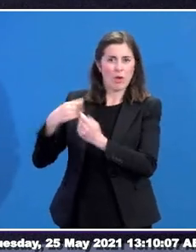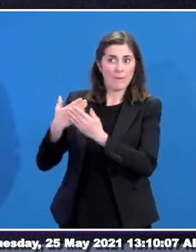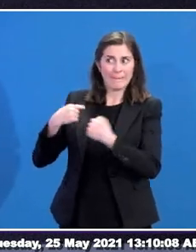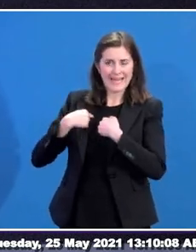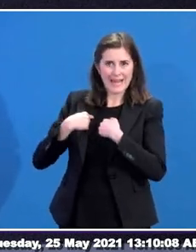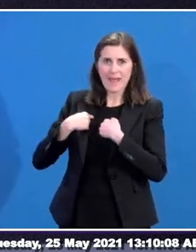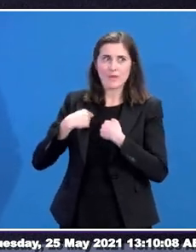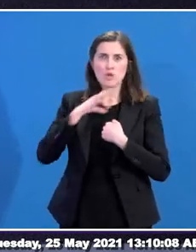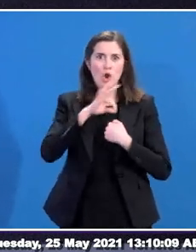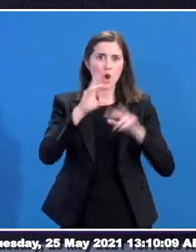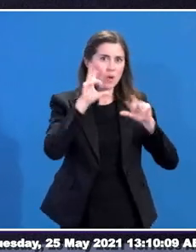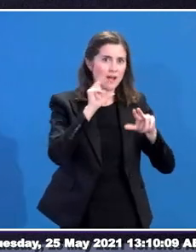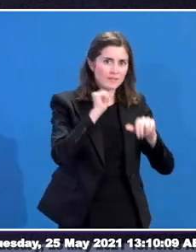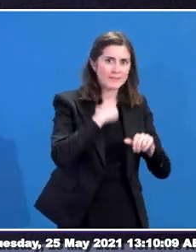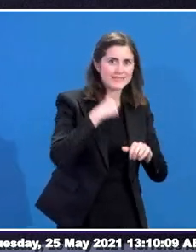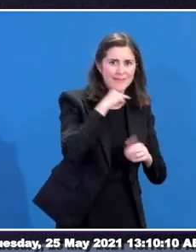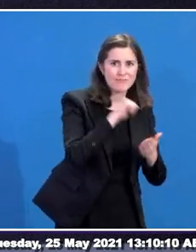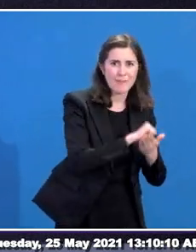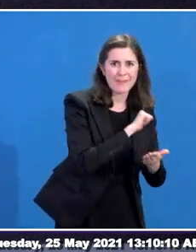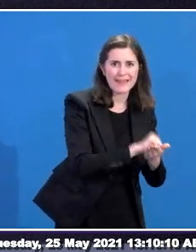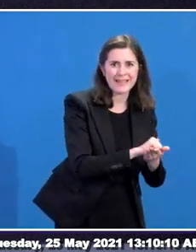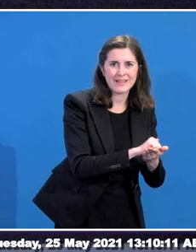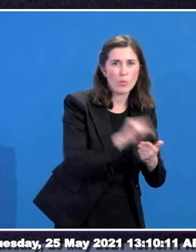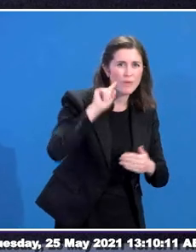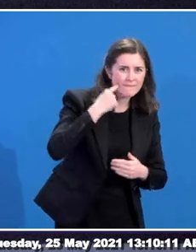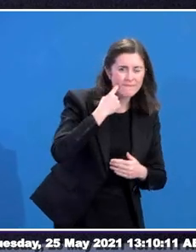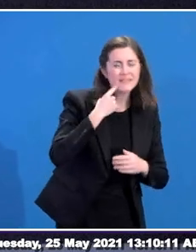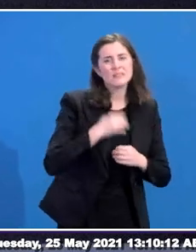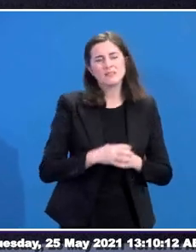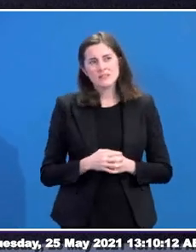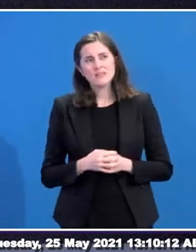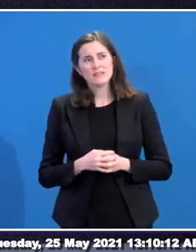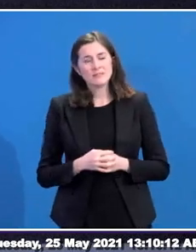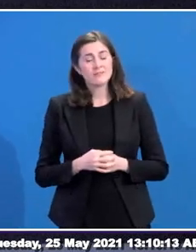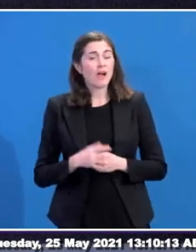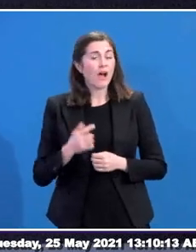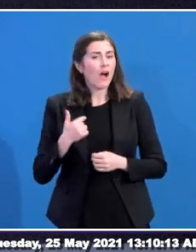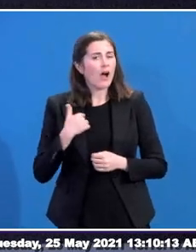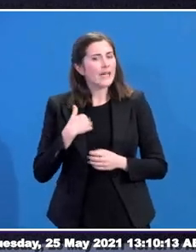But this is a risk I had to take because this is the only opportunity